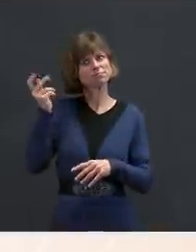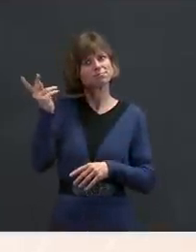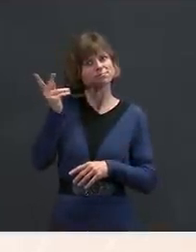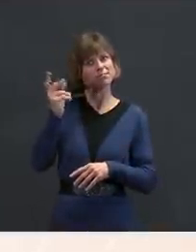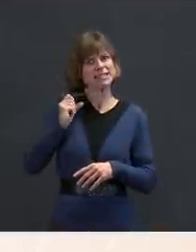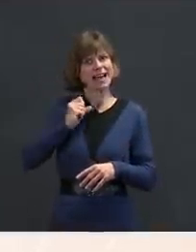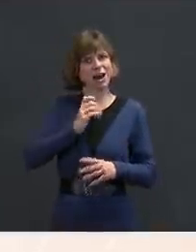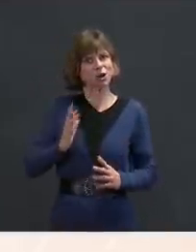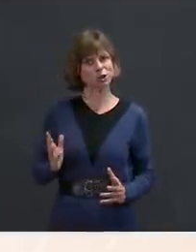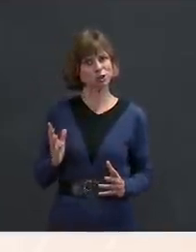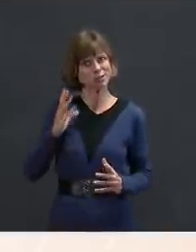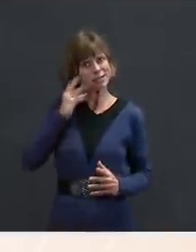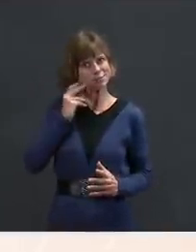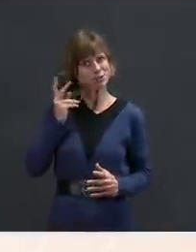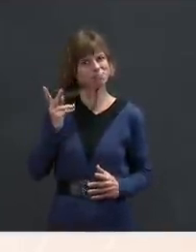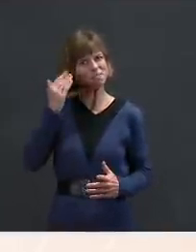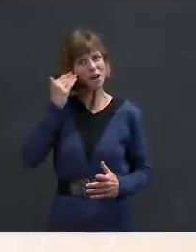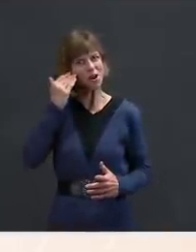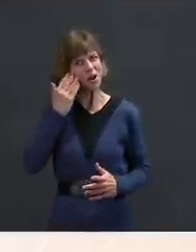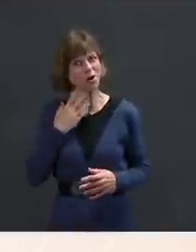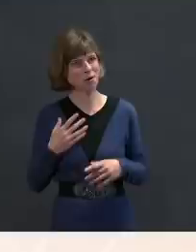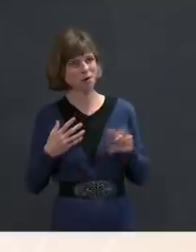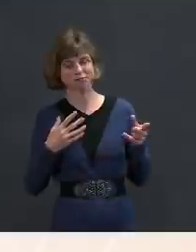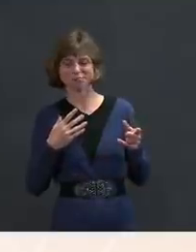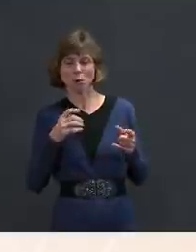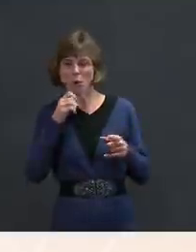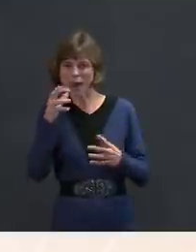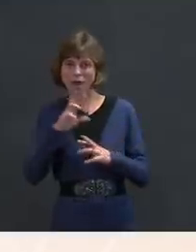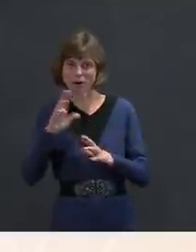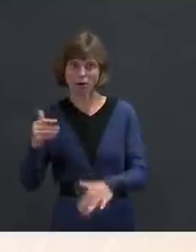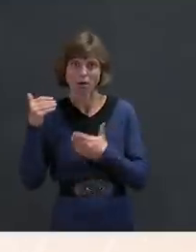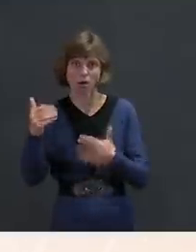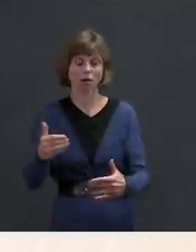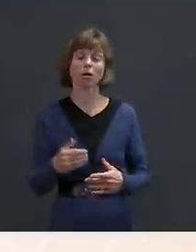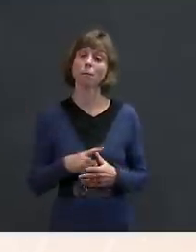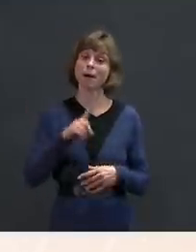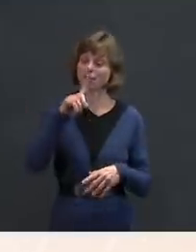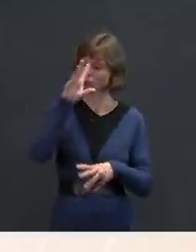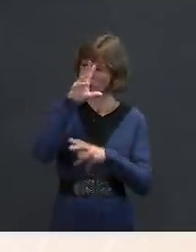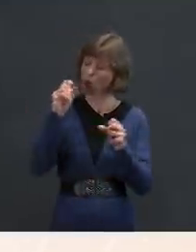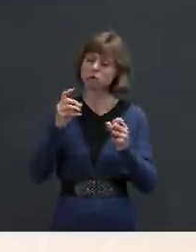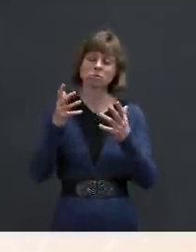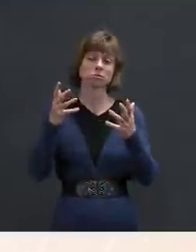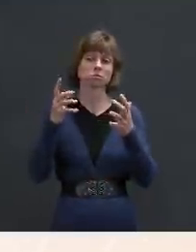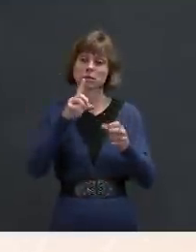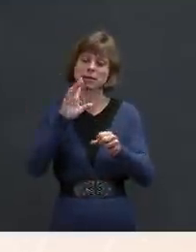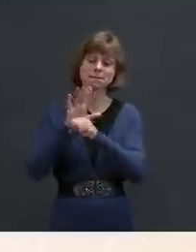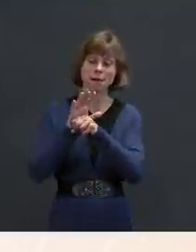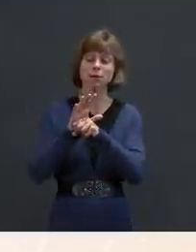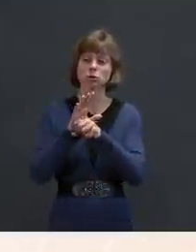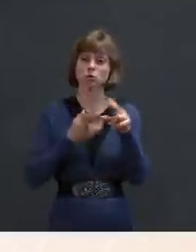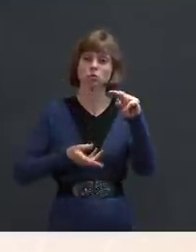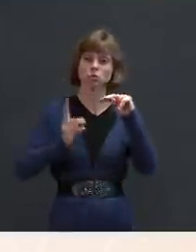But I -- the President is committed to raising the minimum wage, to working to determine the best vehicle forward to doing that.